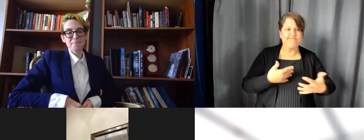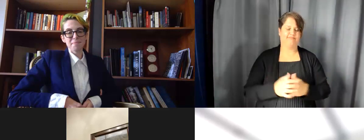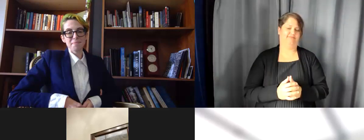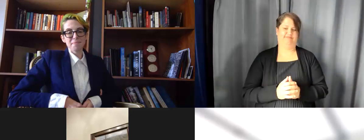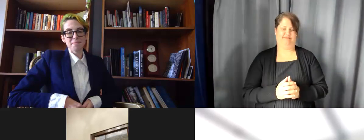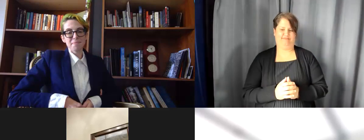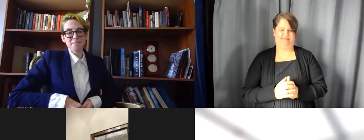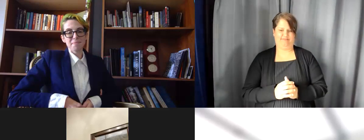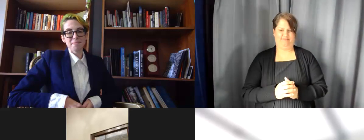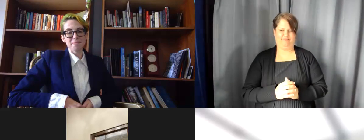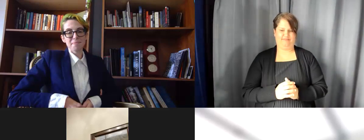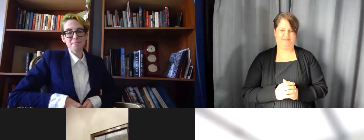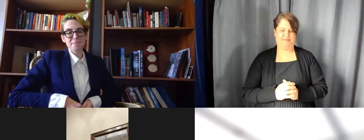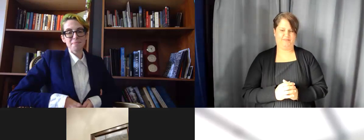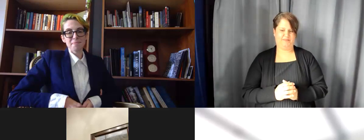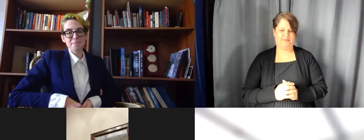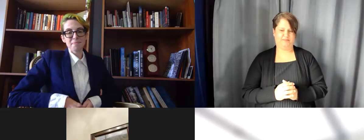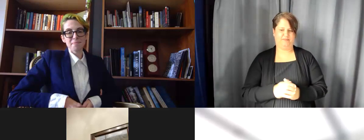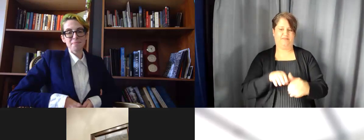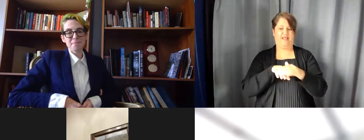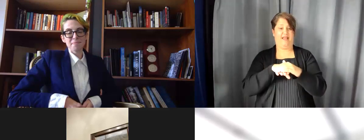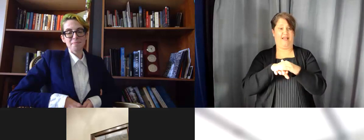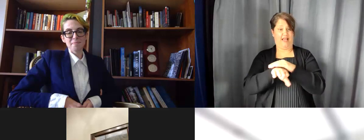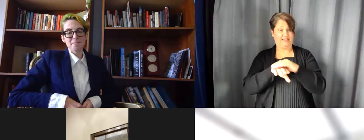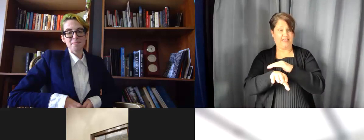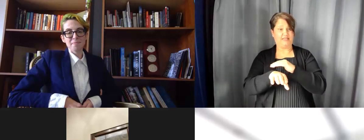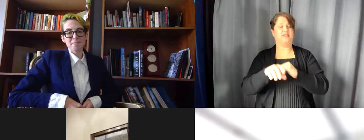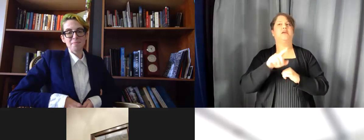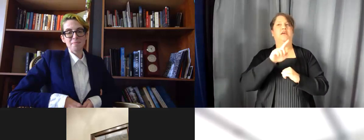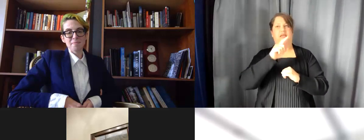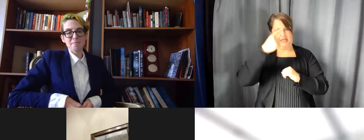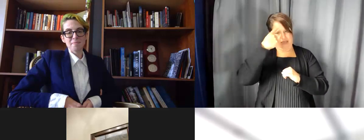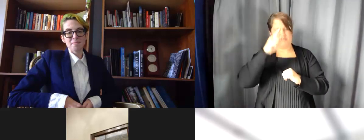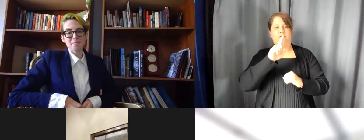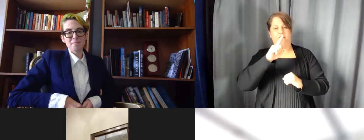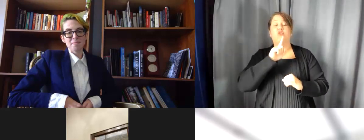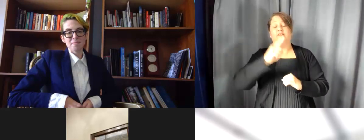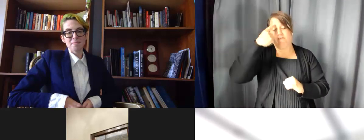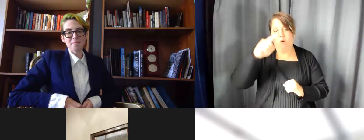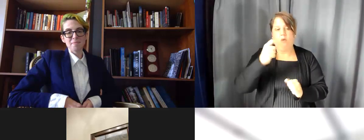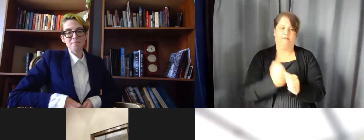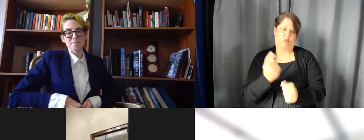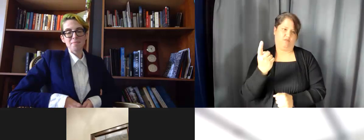Jordan Radford: alright. access is for everyone. So modeling that behavior.